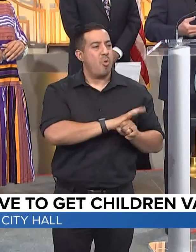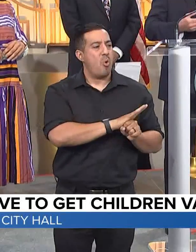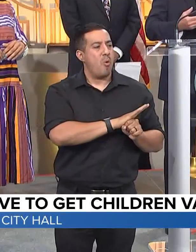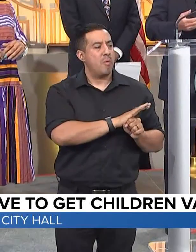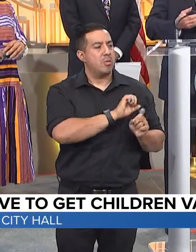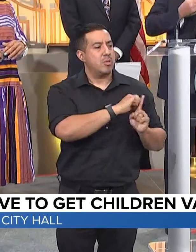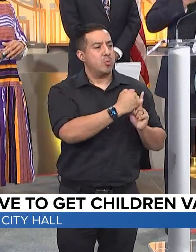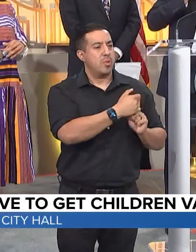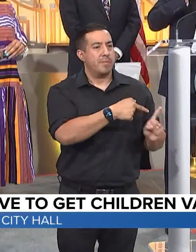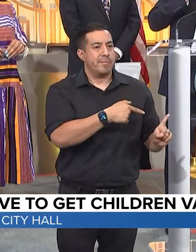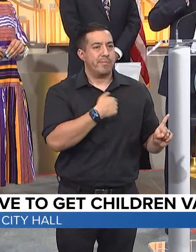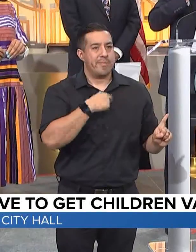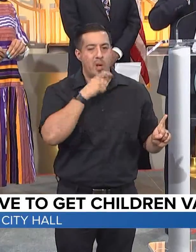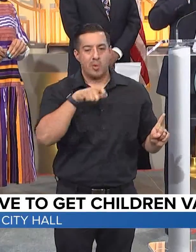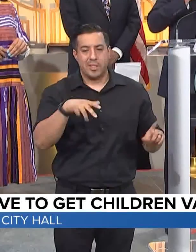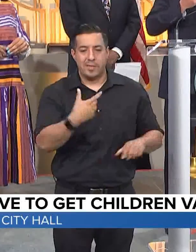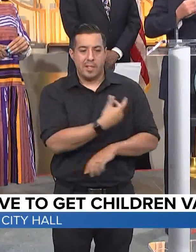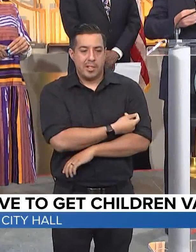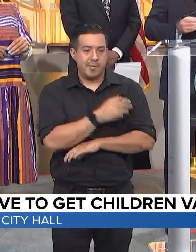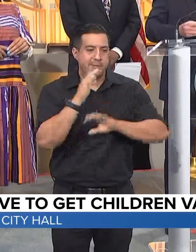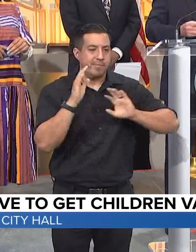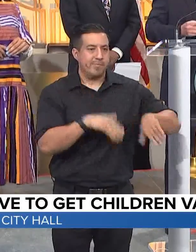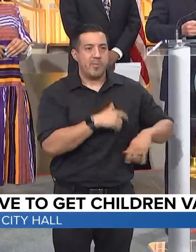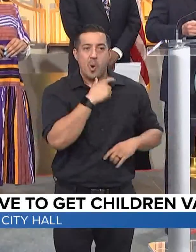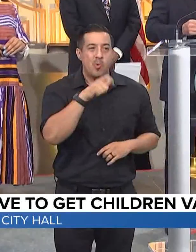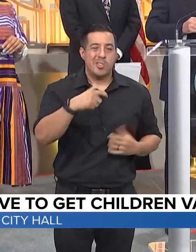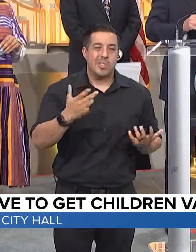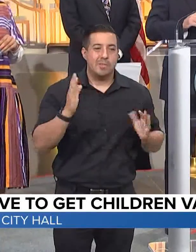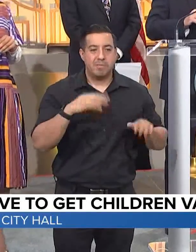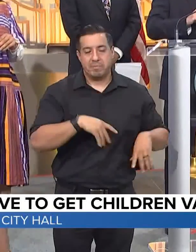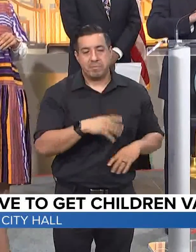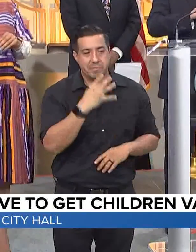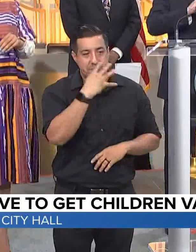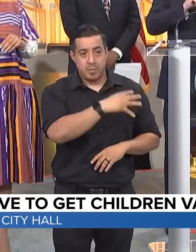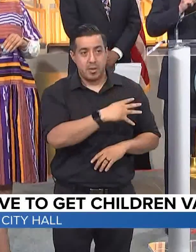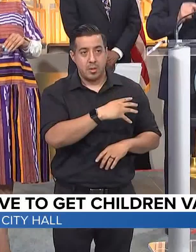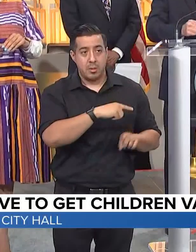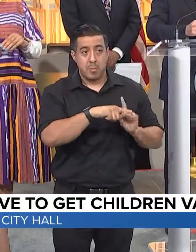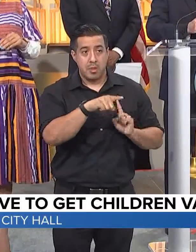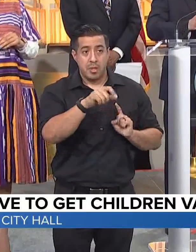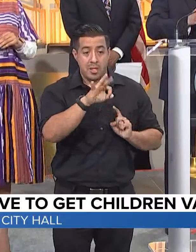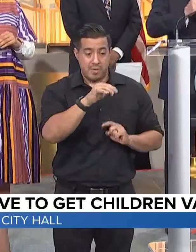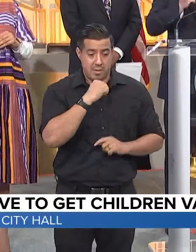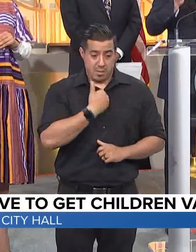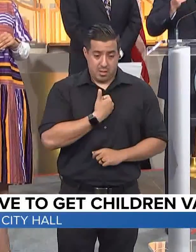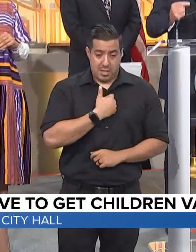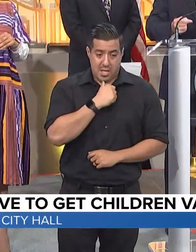don't need to get vaccinated. I don't think I'm going to get it. Well, if you're not vaccinated, you may get it.